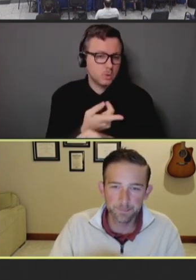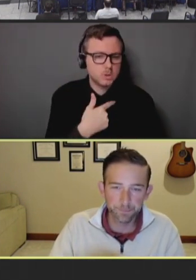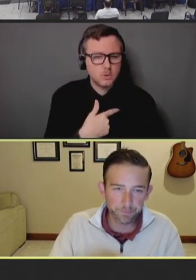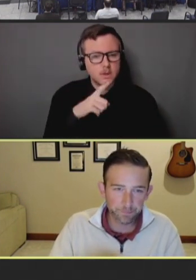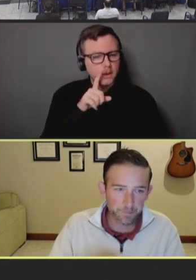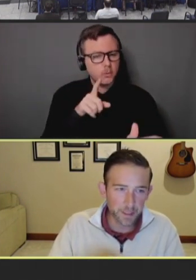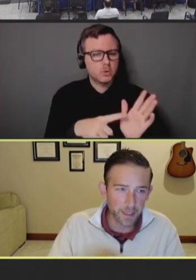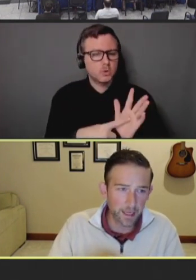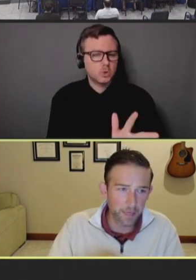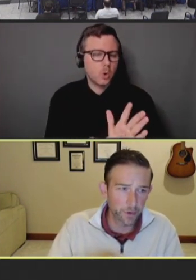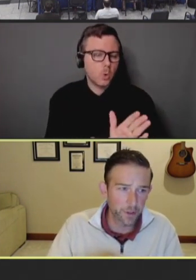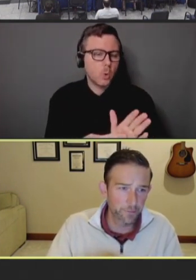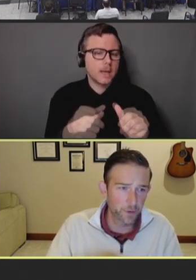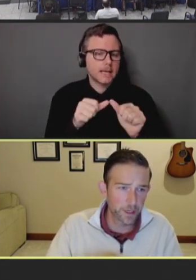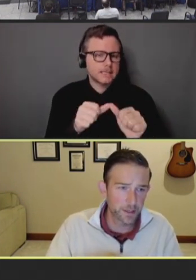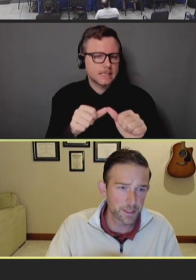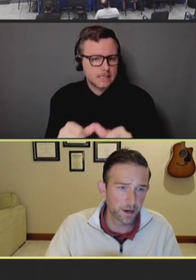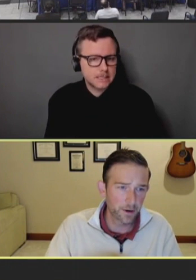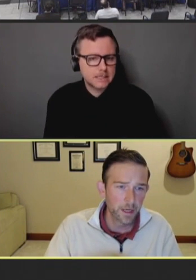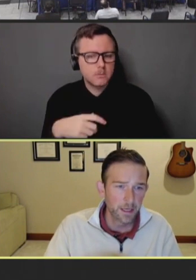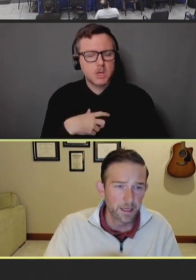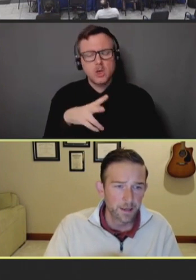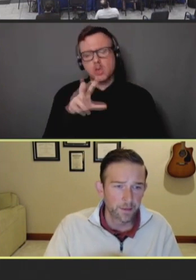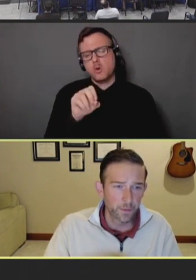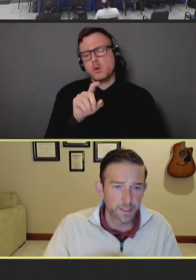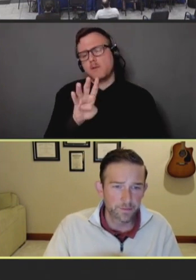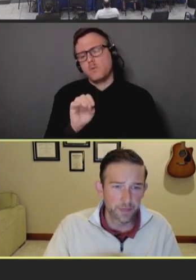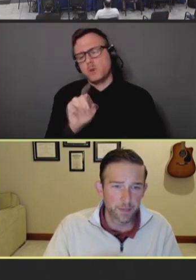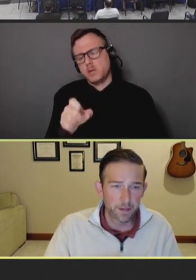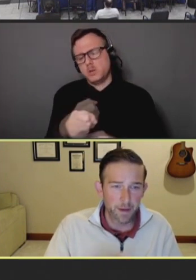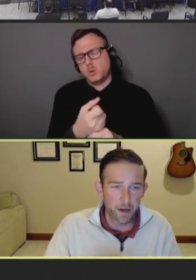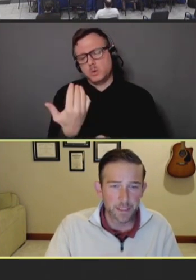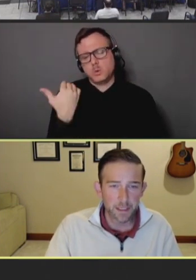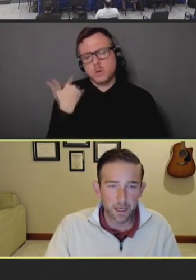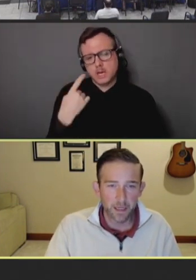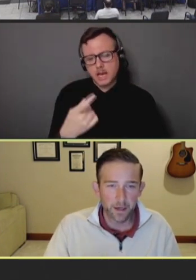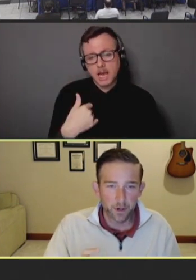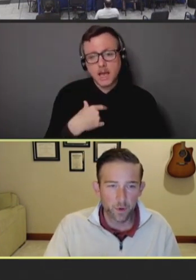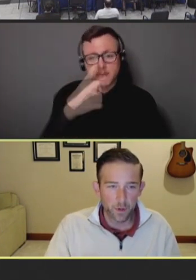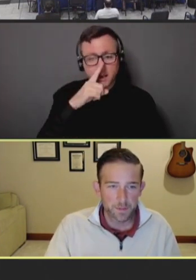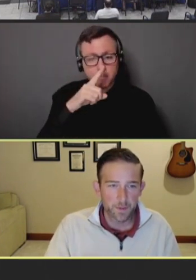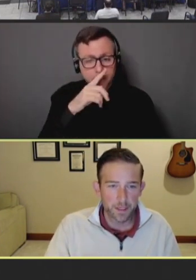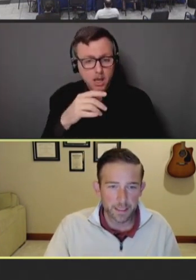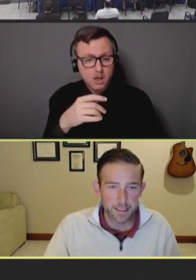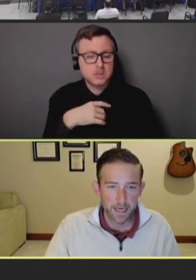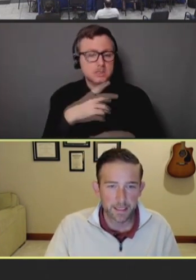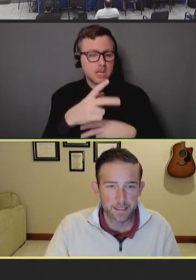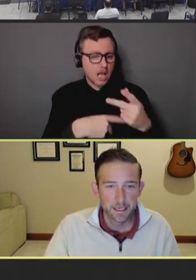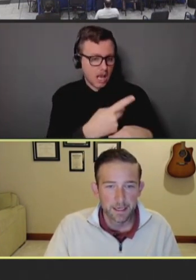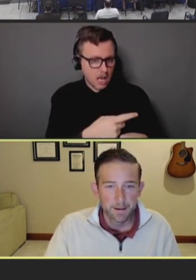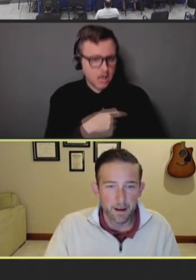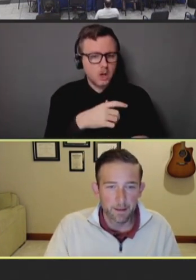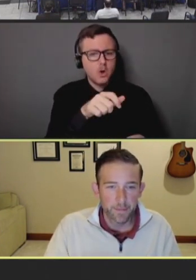And 30 or 40 years ago, there was developed a mouse line and a corresponding test that